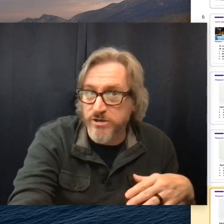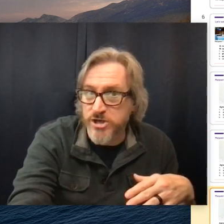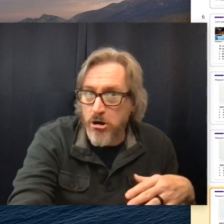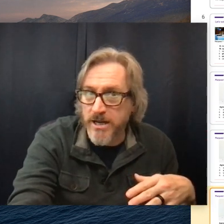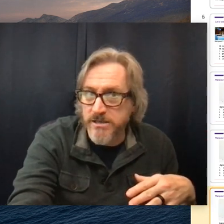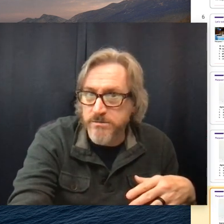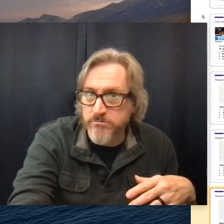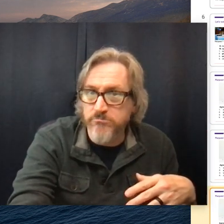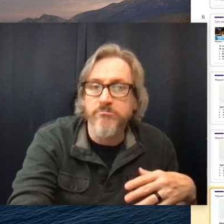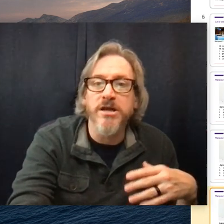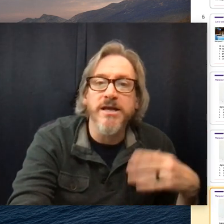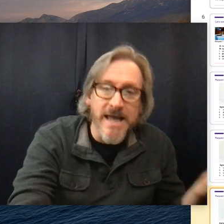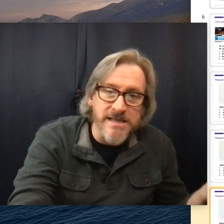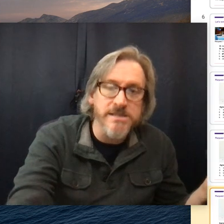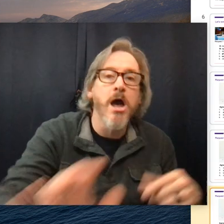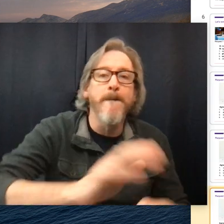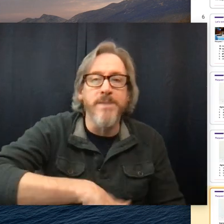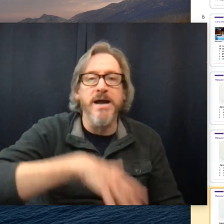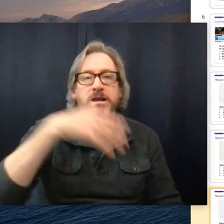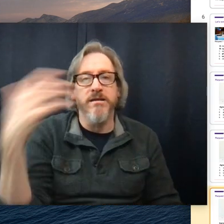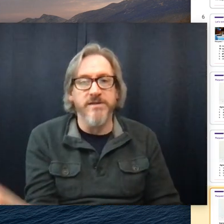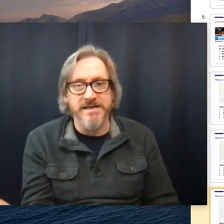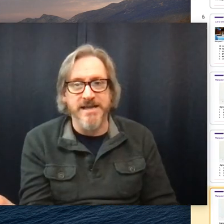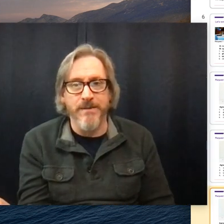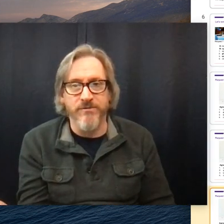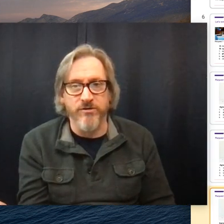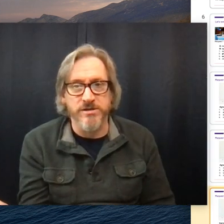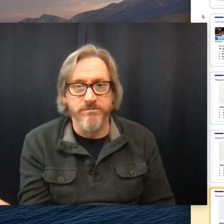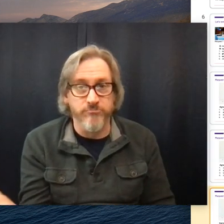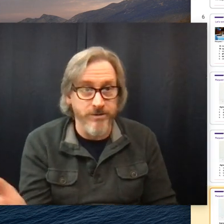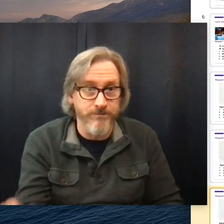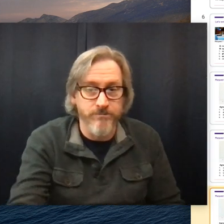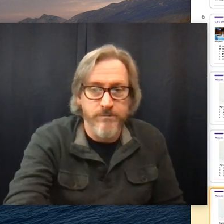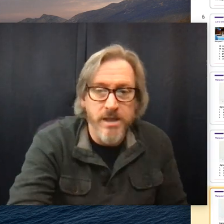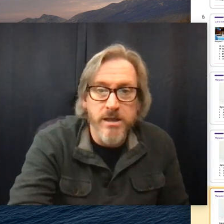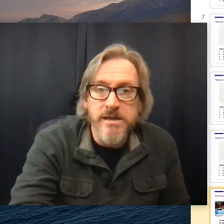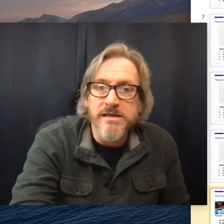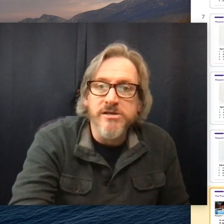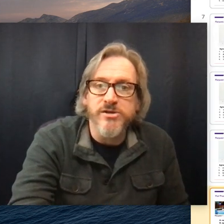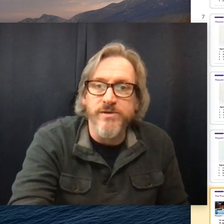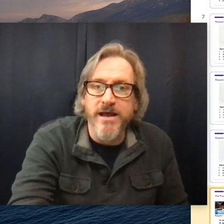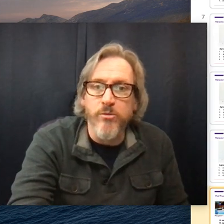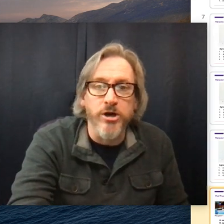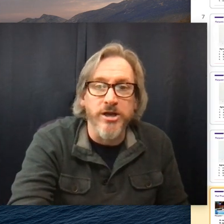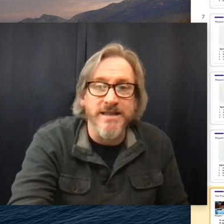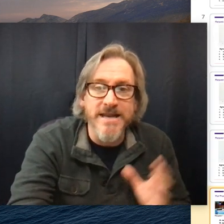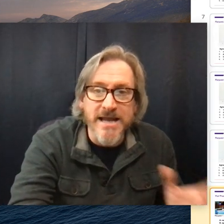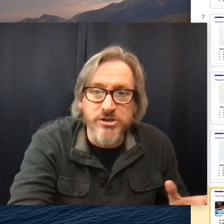his car keys yes but this has to happen first right so then we're going to look at the next